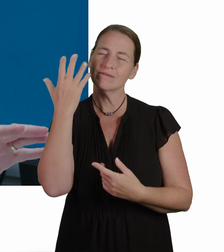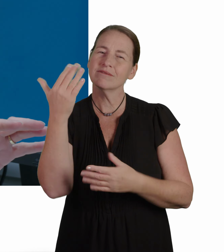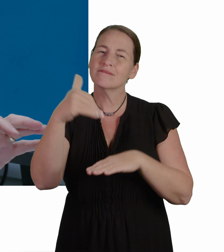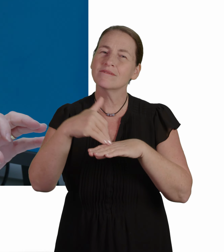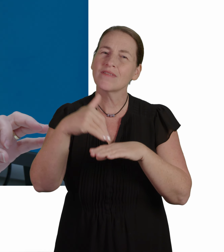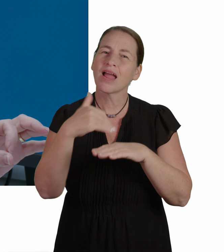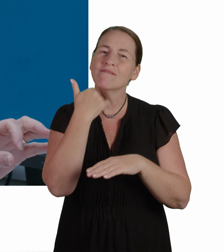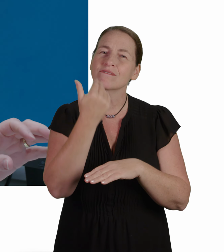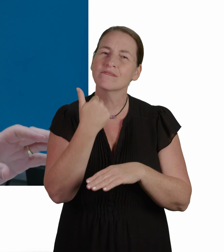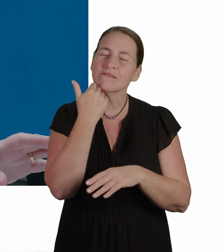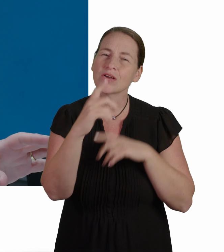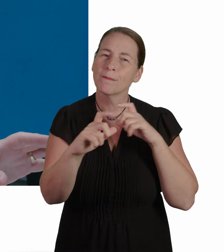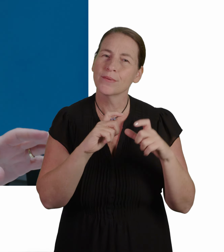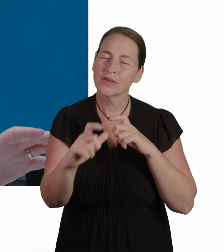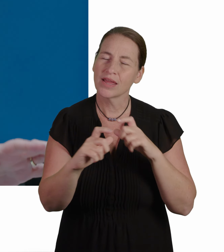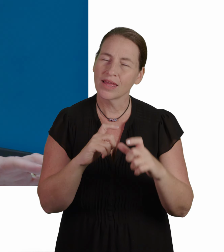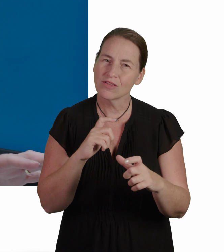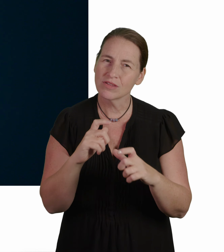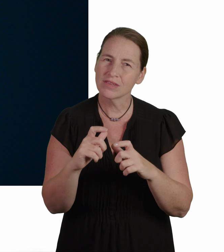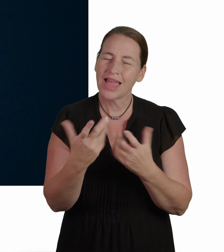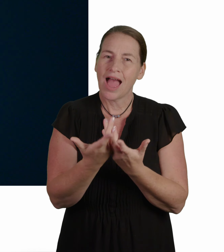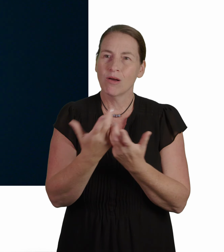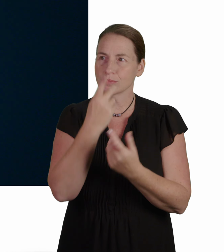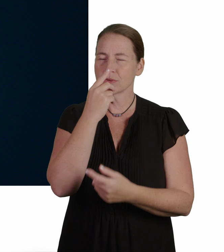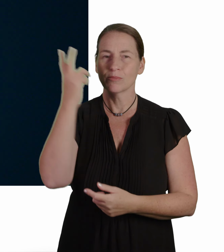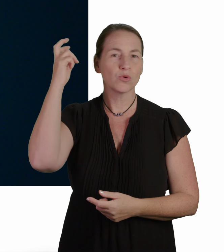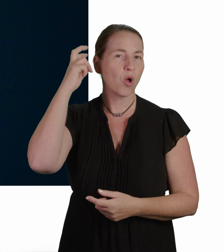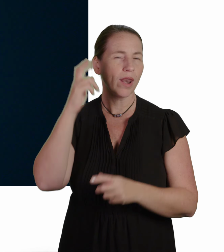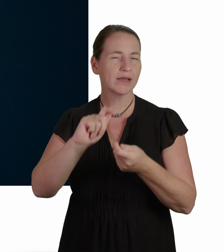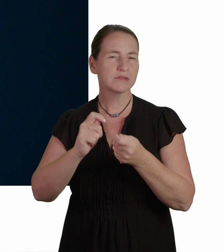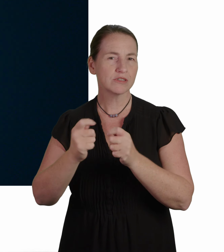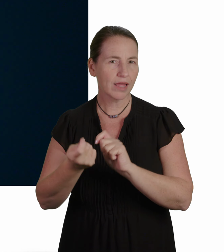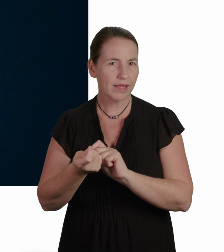affects your communication in everyday life, and look at how the cochlear implant might change that.